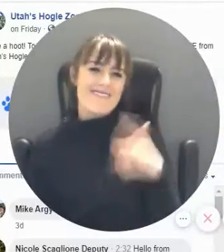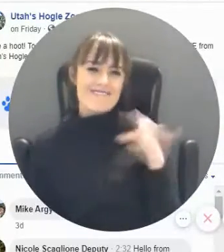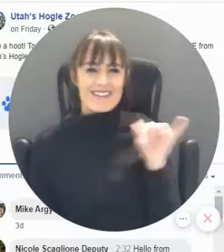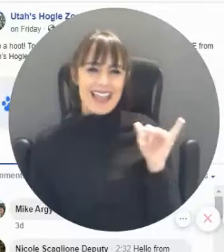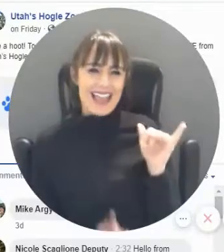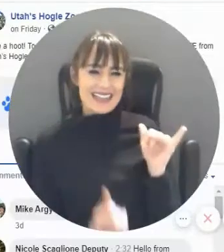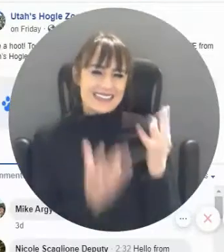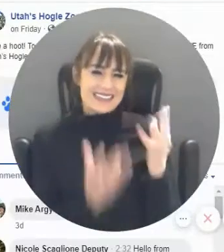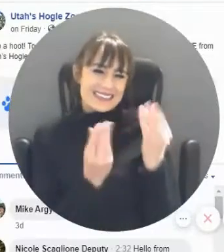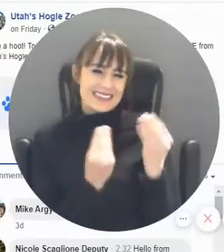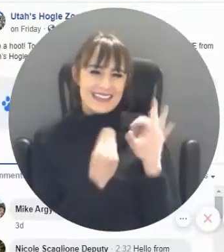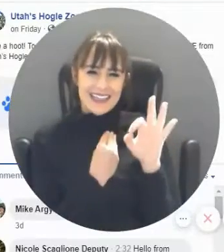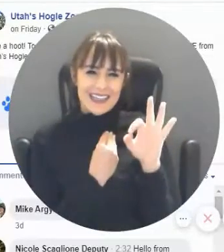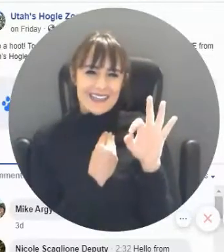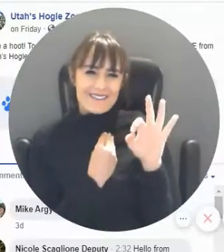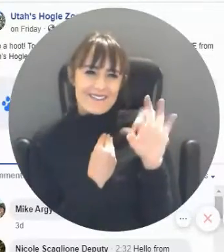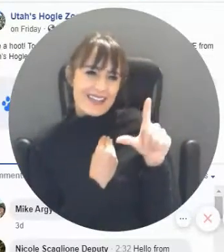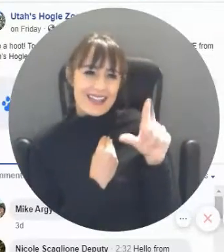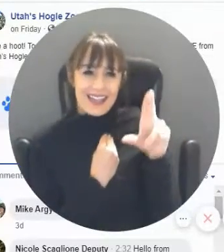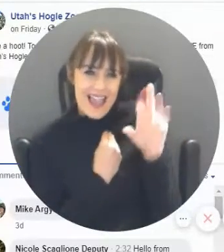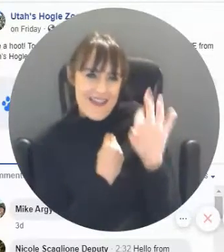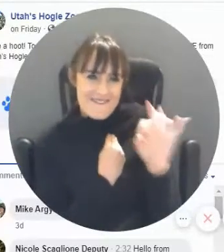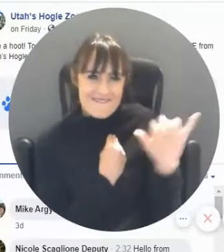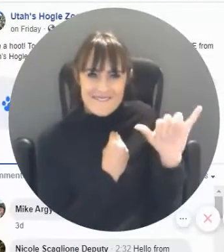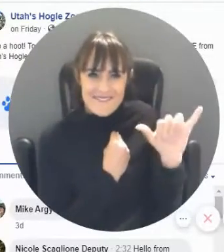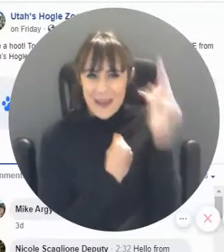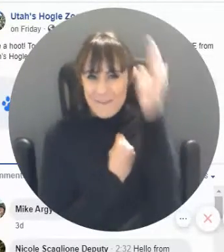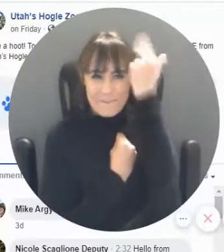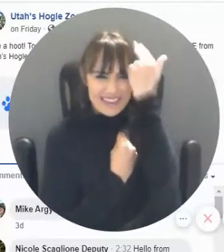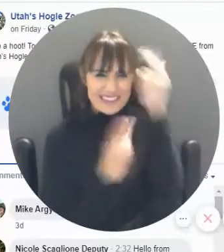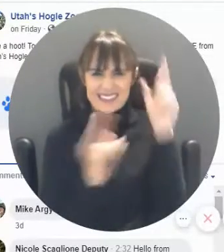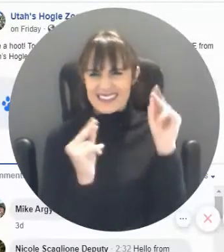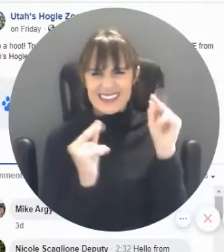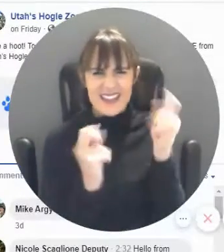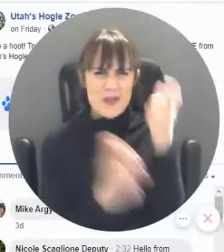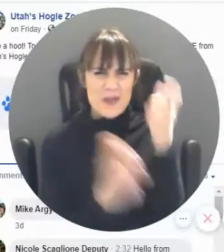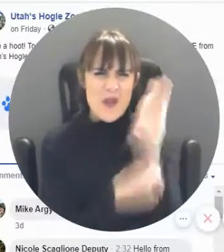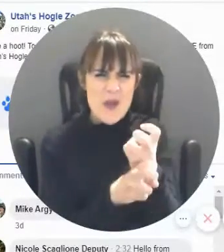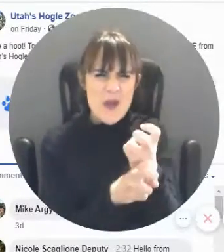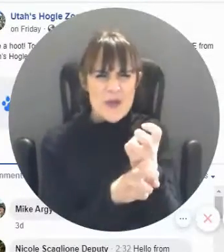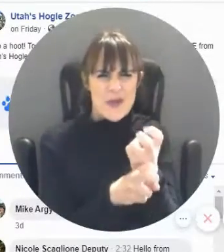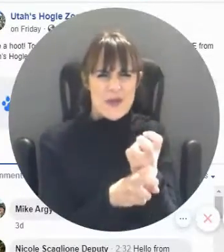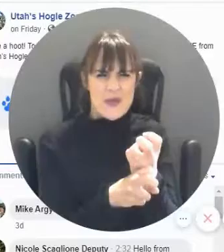It's pretty course. It has gone through the digestive system. (Other voice): It's not like petting a rabbit, huh?